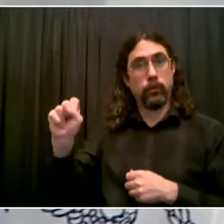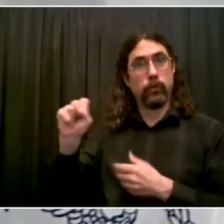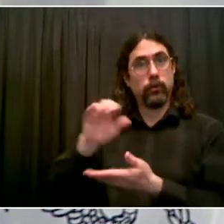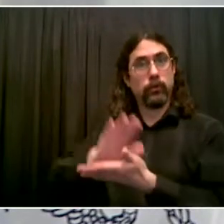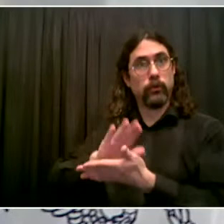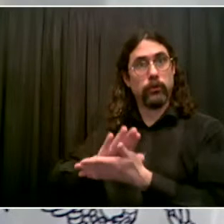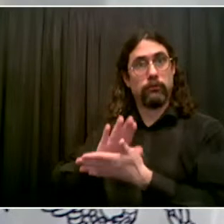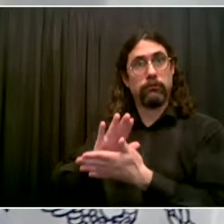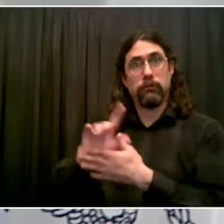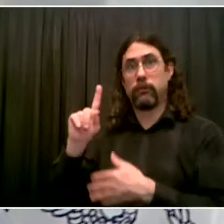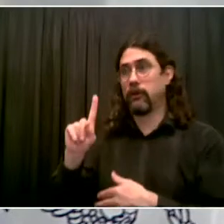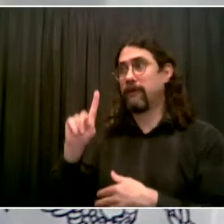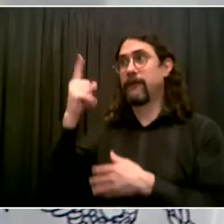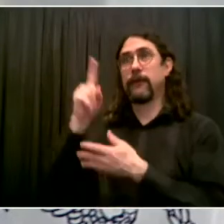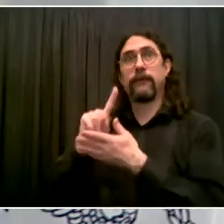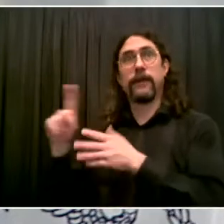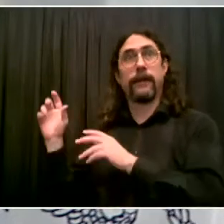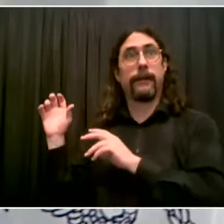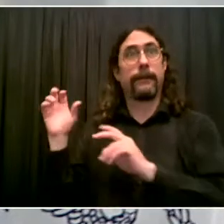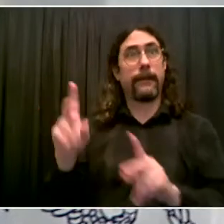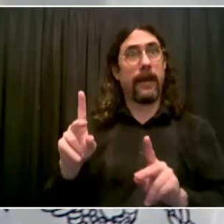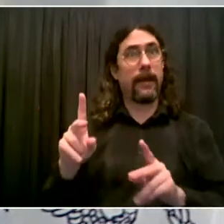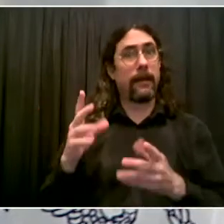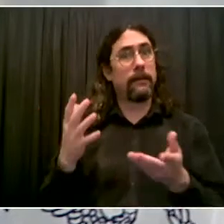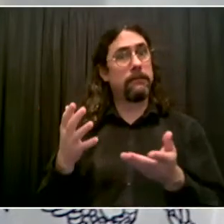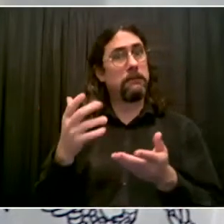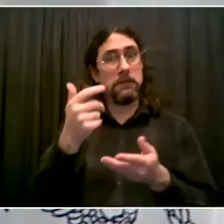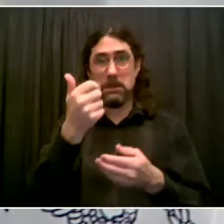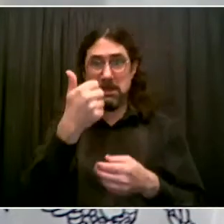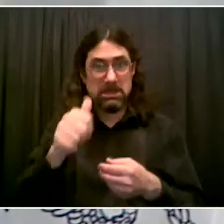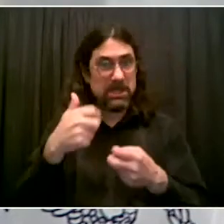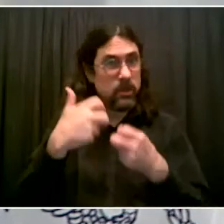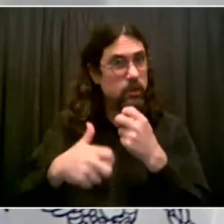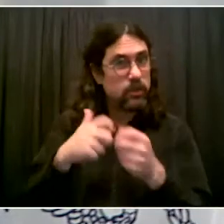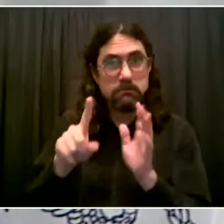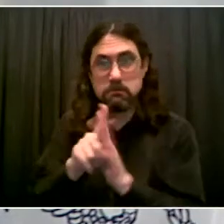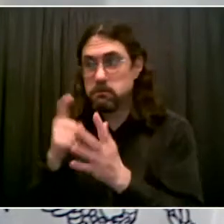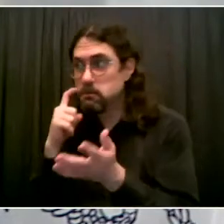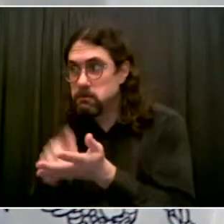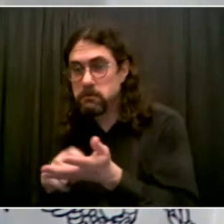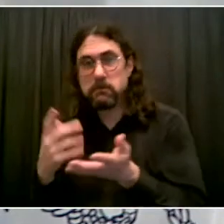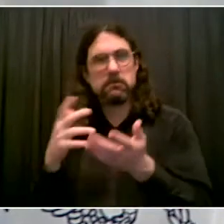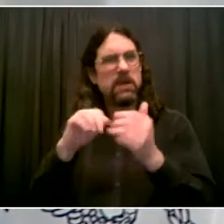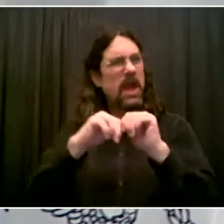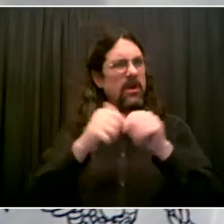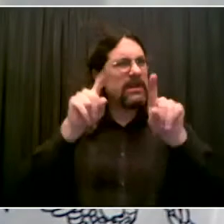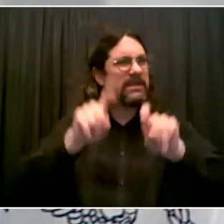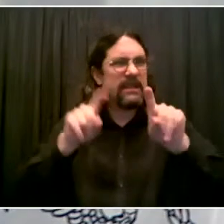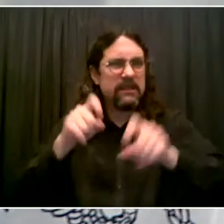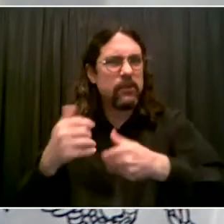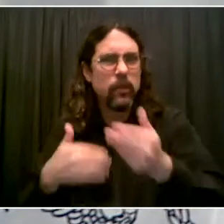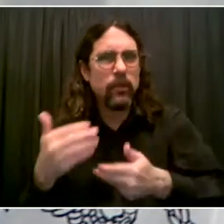Reporter: NAY Y UPDATTE HOW THE FIRST WEEK BACK TO SCHOOL FOR HIGH SCHOOLERS HAVE RETURNED AND IS THERE ANY DATA YET AS F FR AAS TESTING?